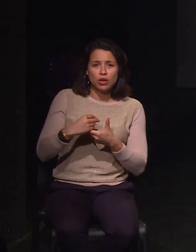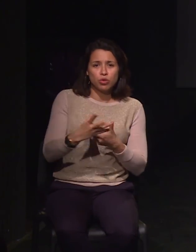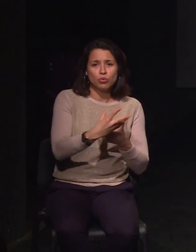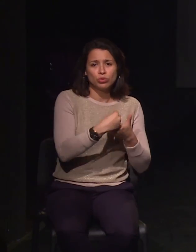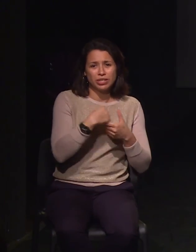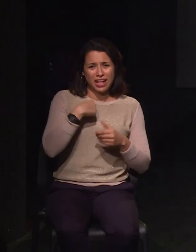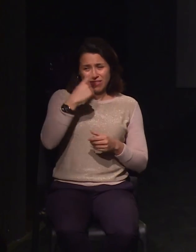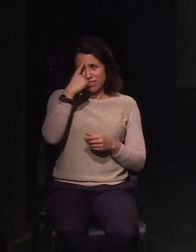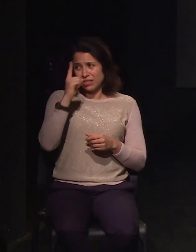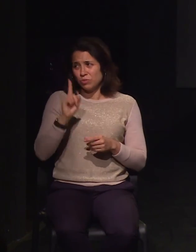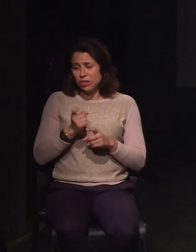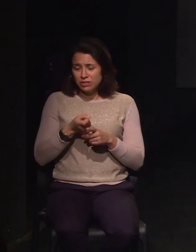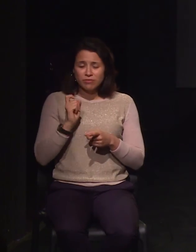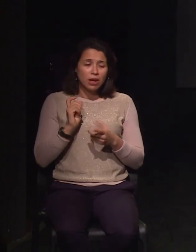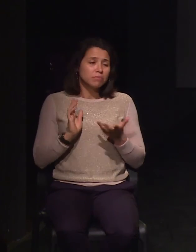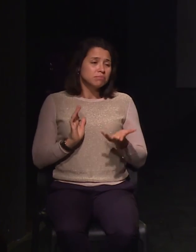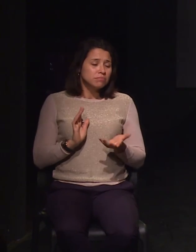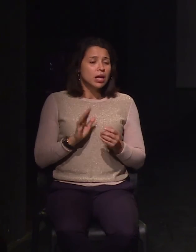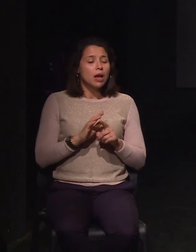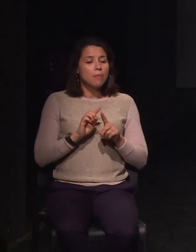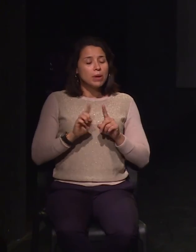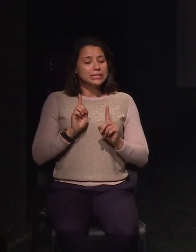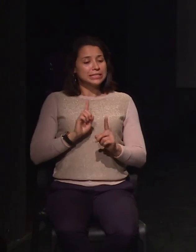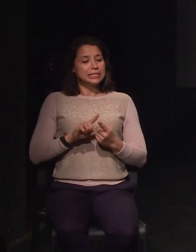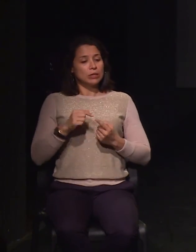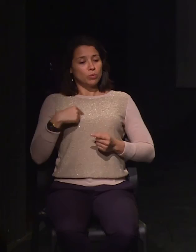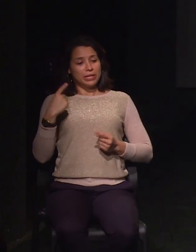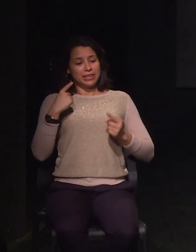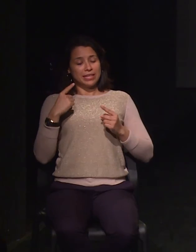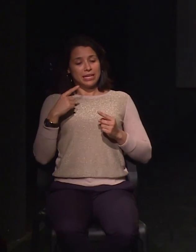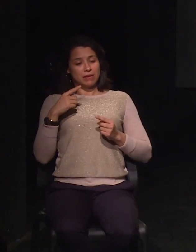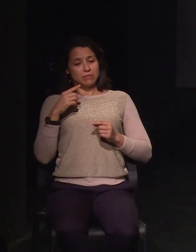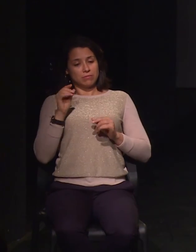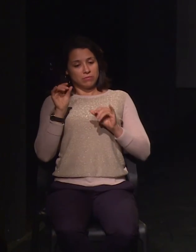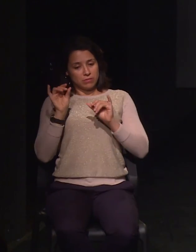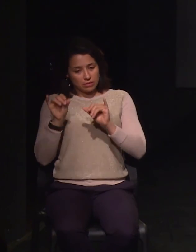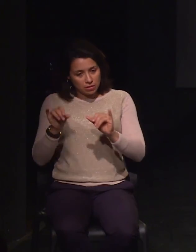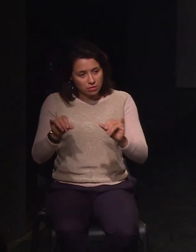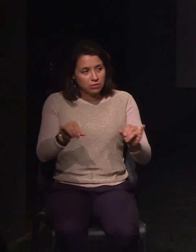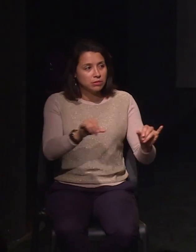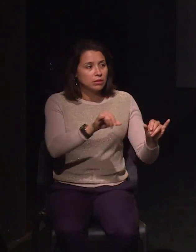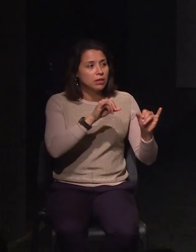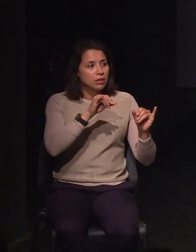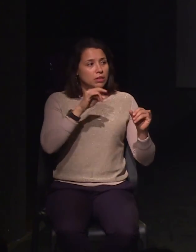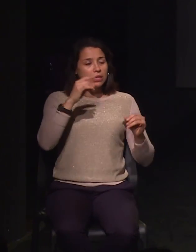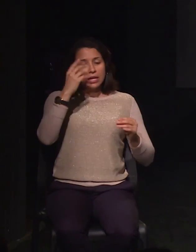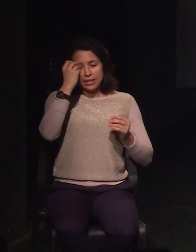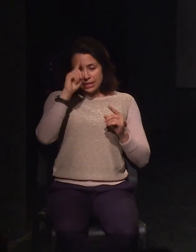But unless and until we all think that way, and think about how we’re representing,